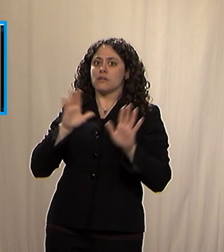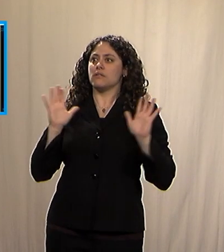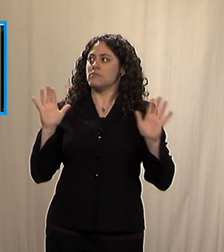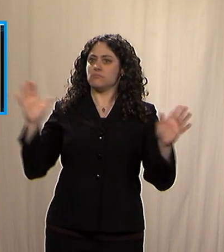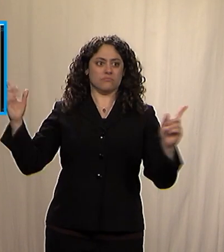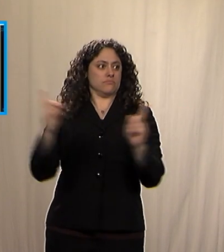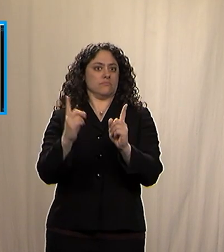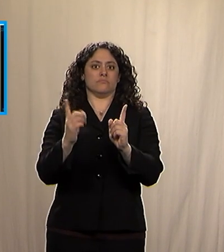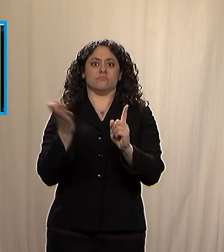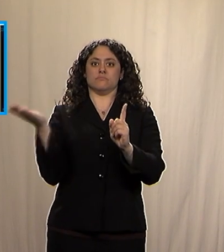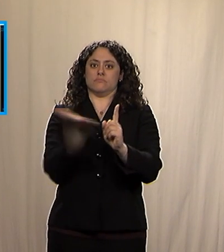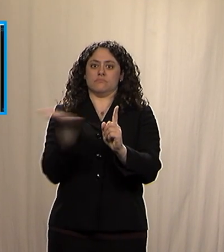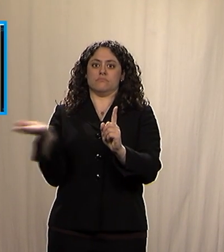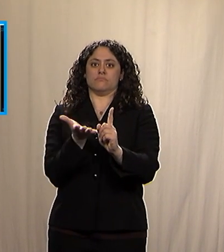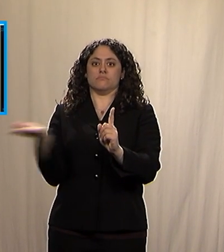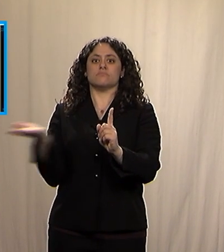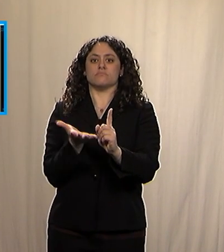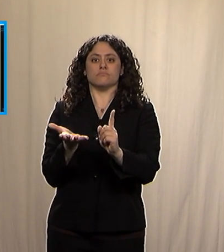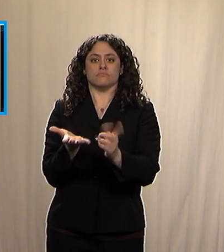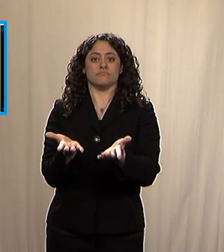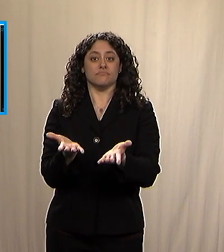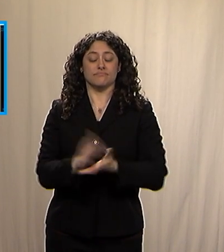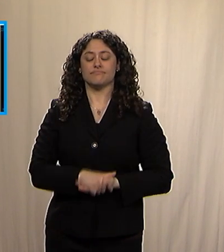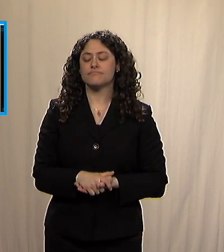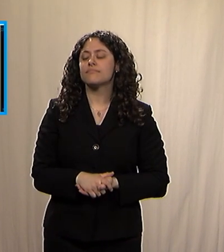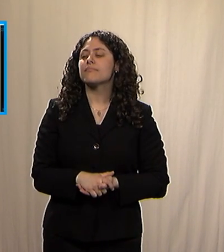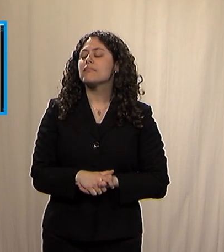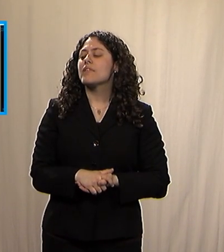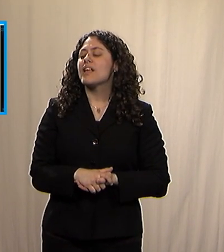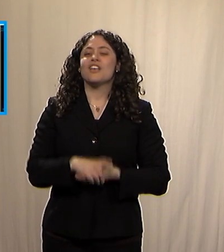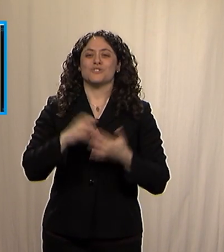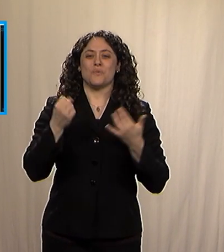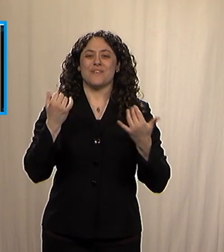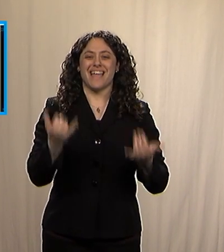So I have to make some announcements now.